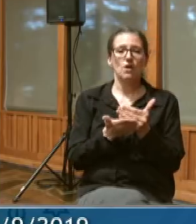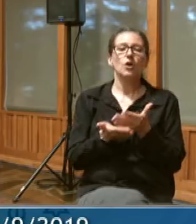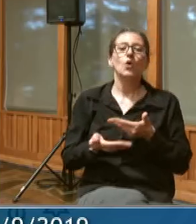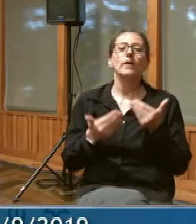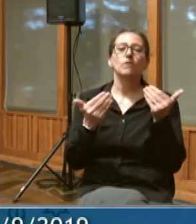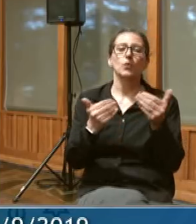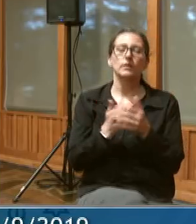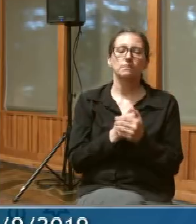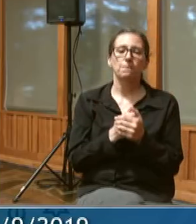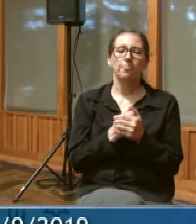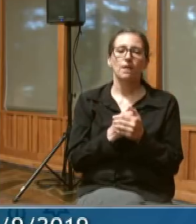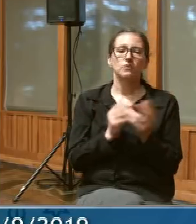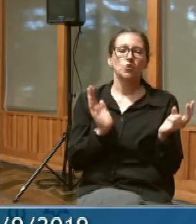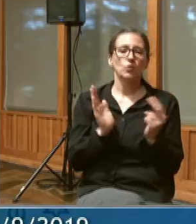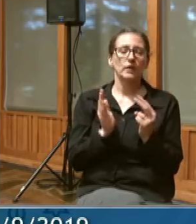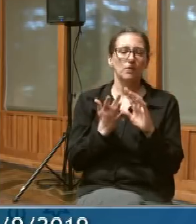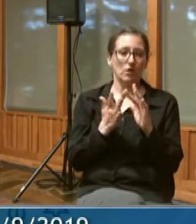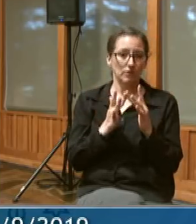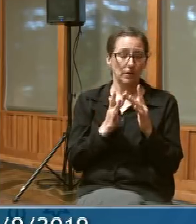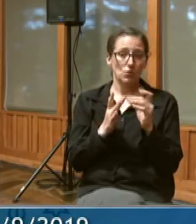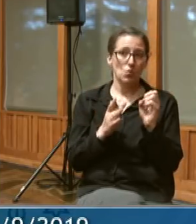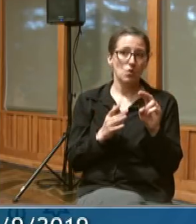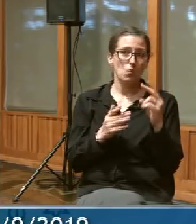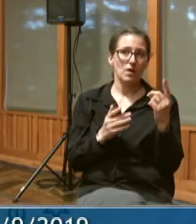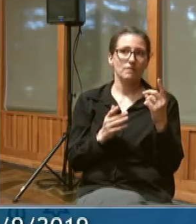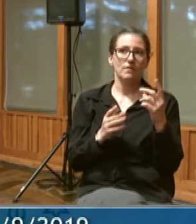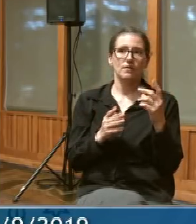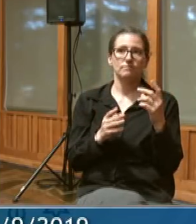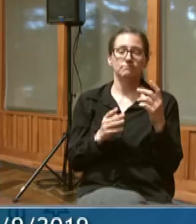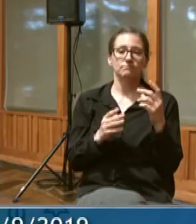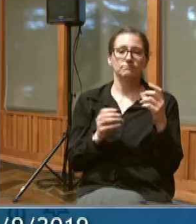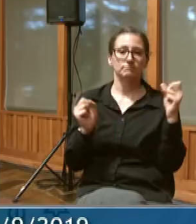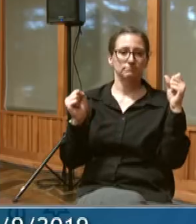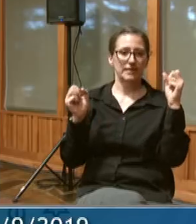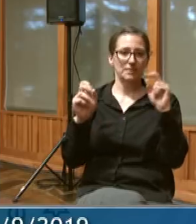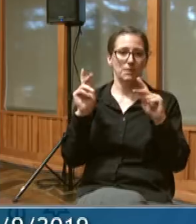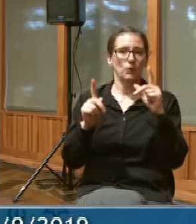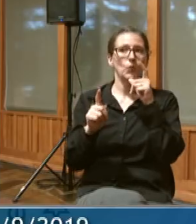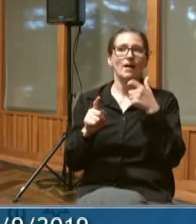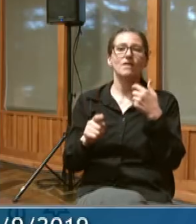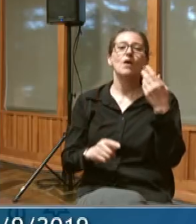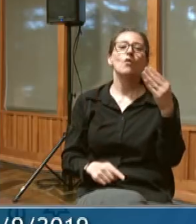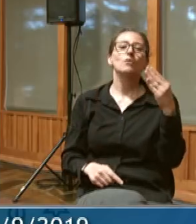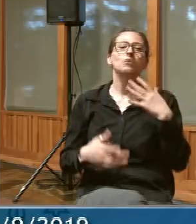OUR BUDGET AND OUR PRIORITIES AND OUR PROGRAMS FROM A CITY-WIDE LENS GOING FORWARD. I ENCOURAGE YOU TO CHECK THAT